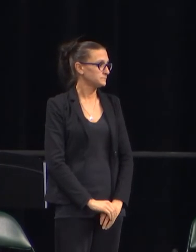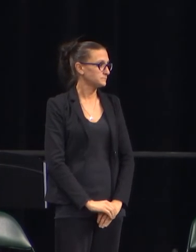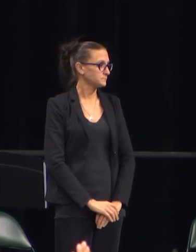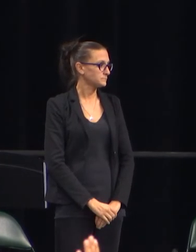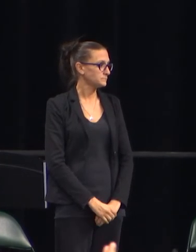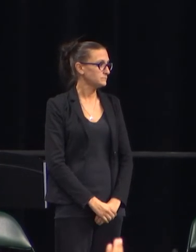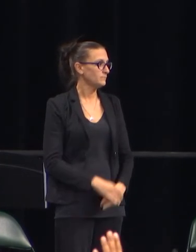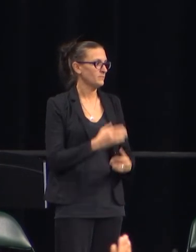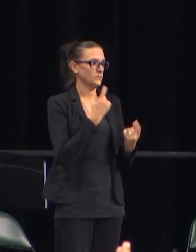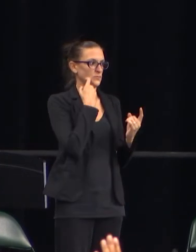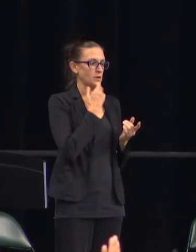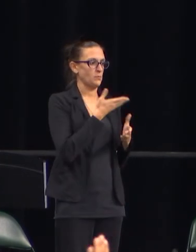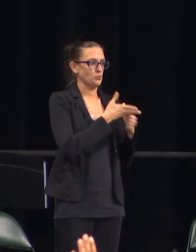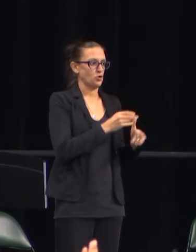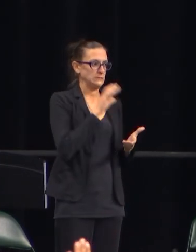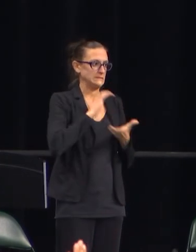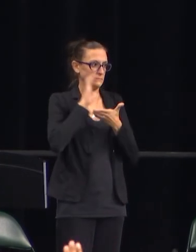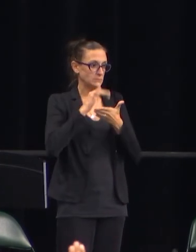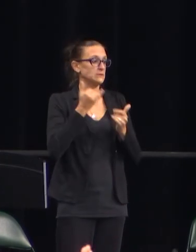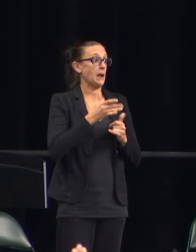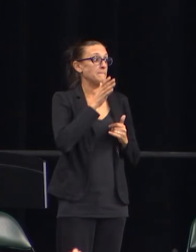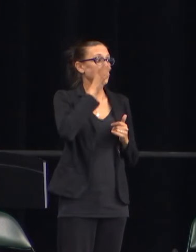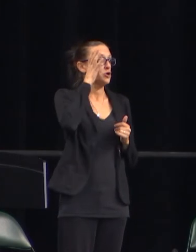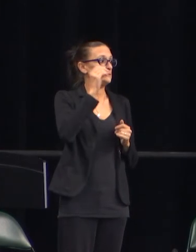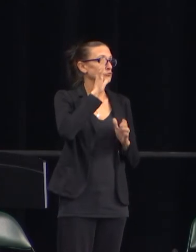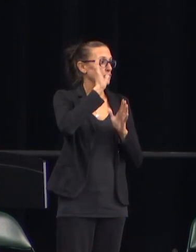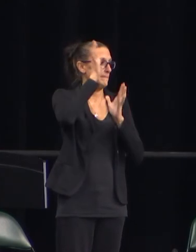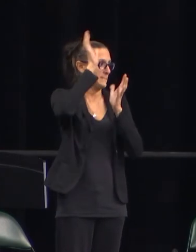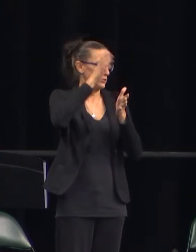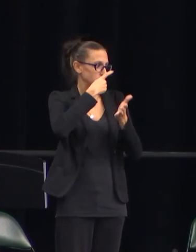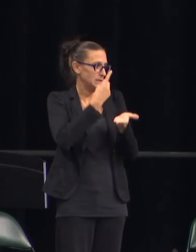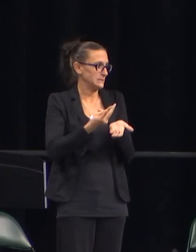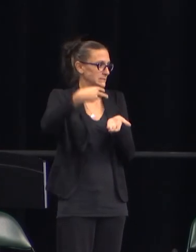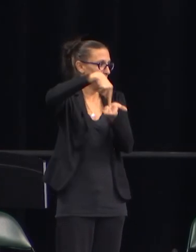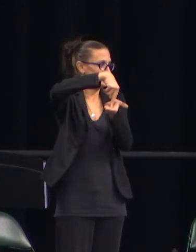Could the parents and grandparents of the graduates please stand?